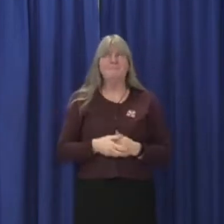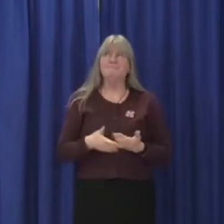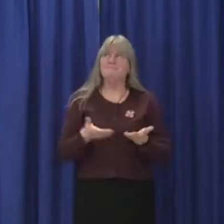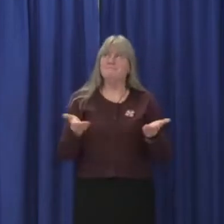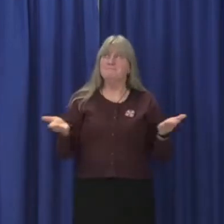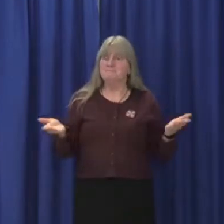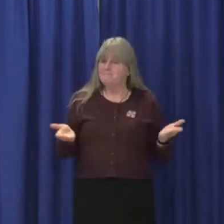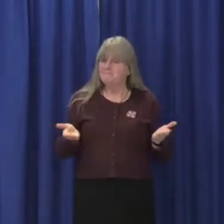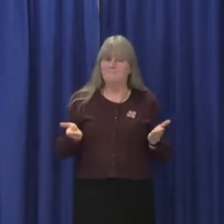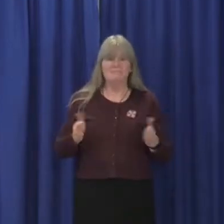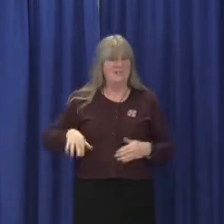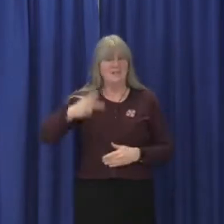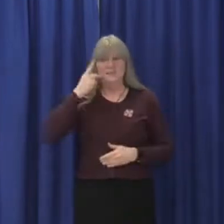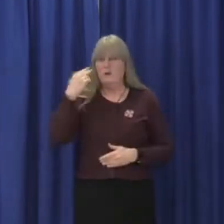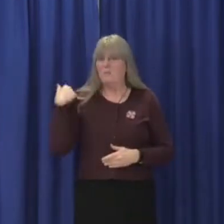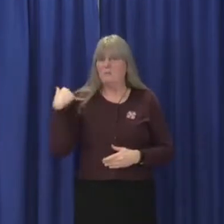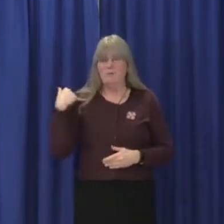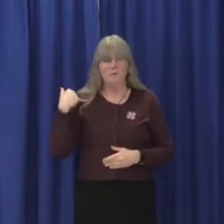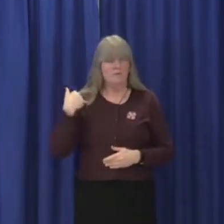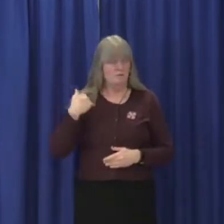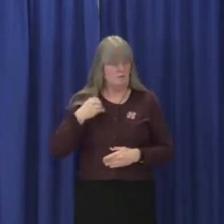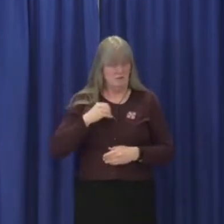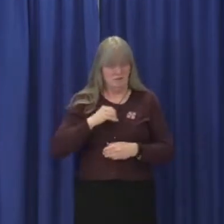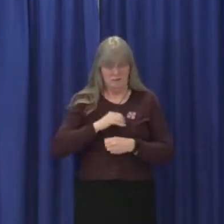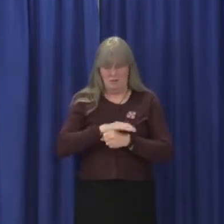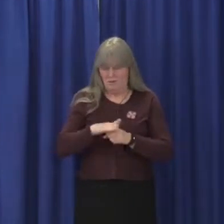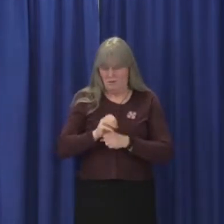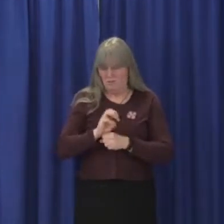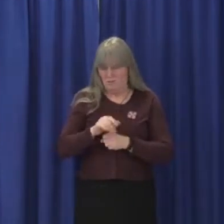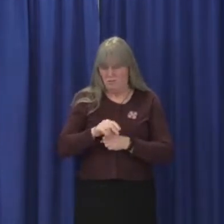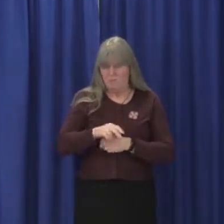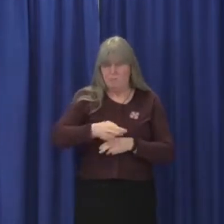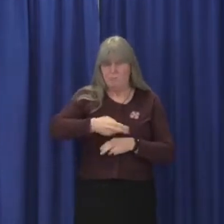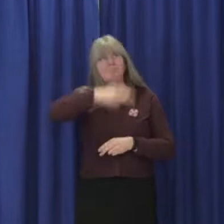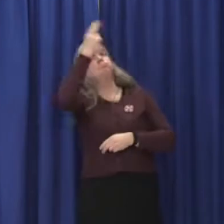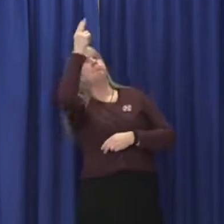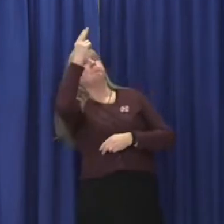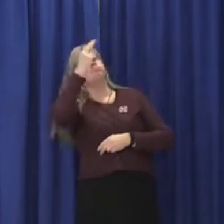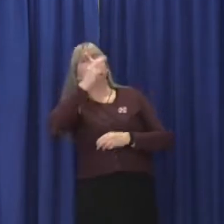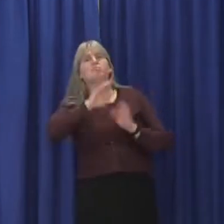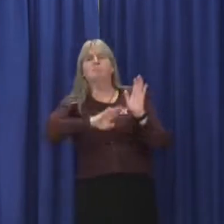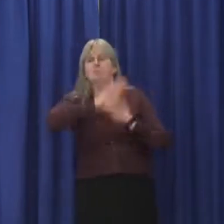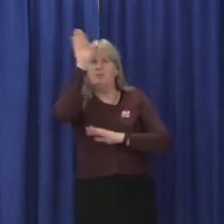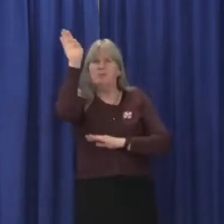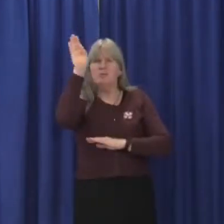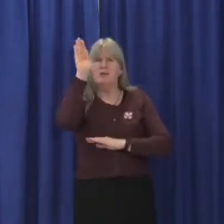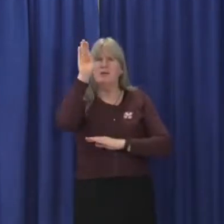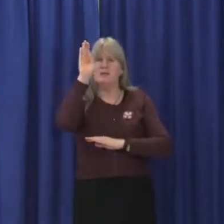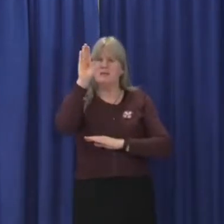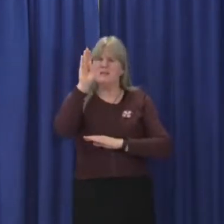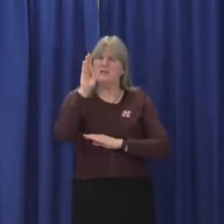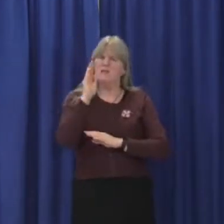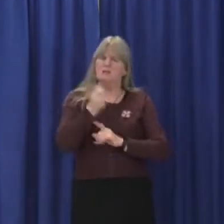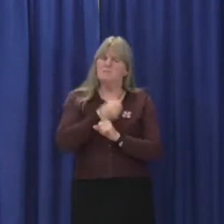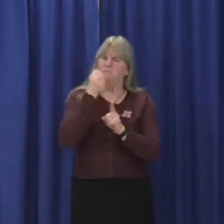unprecedented numbers of COVID-19 cases, that do pose a serious threat to our healthcare system.